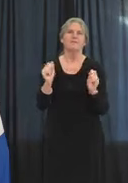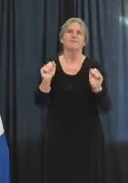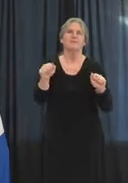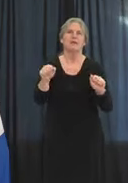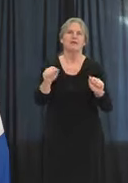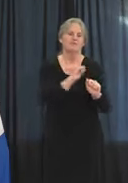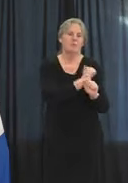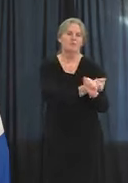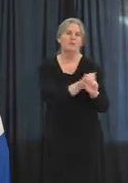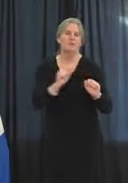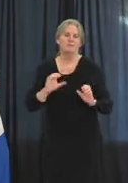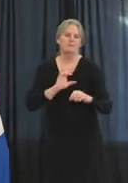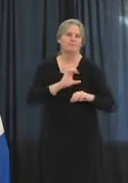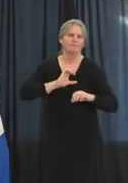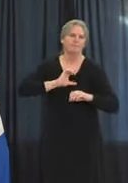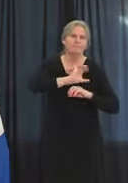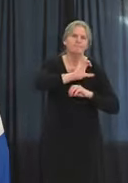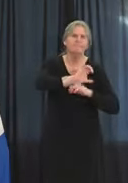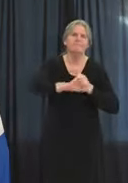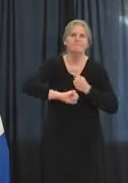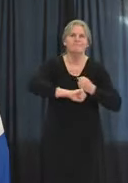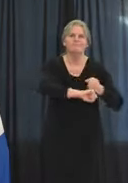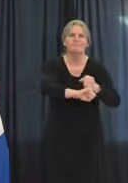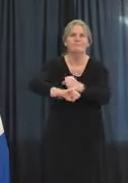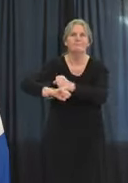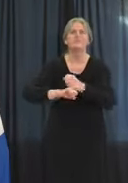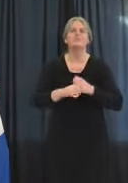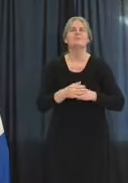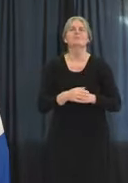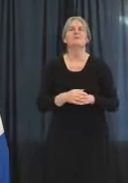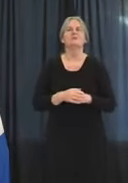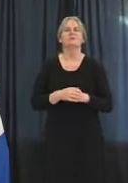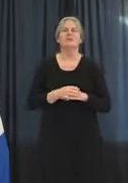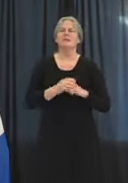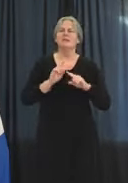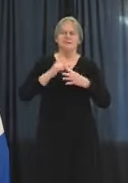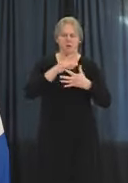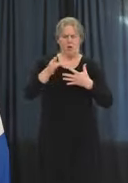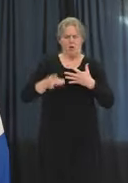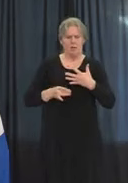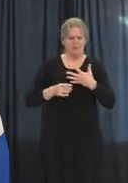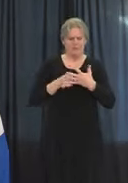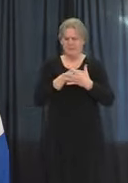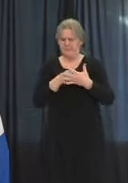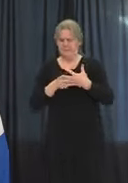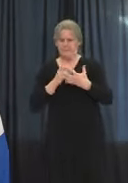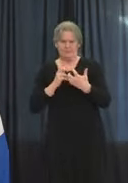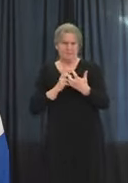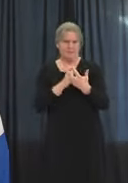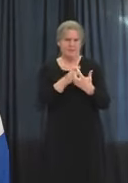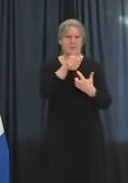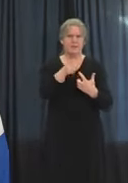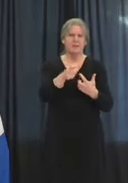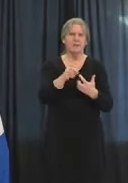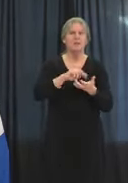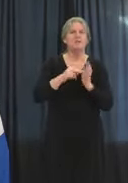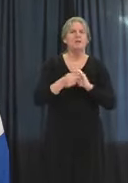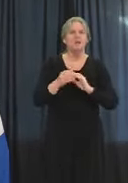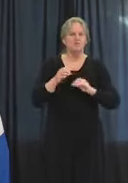ahead. It gives the government a wide range of options to manage public enforcement and legal